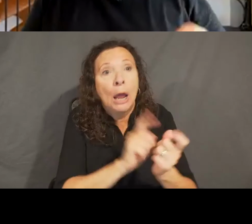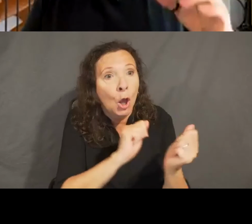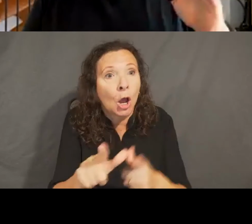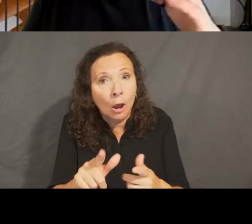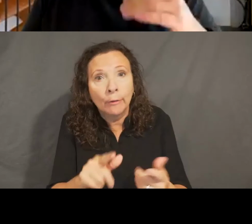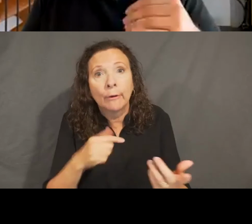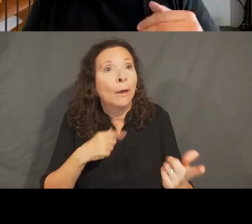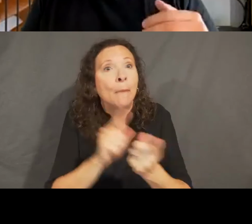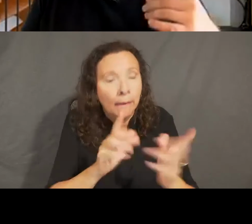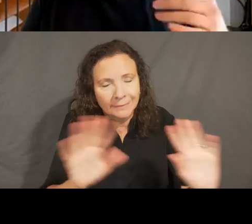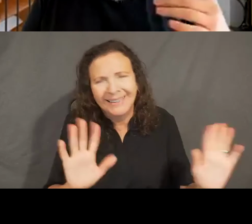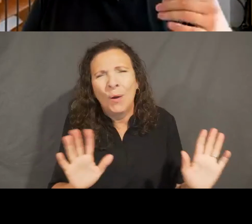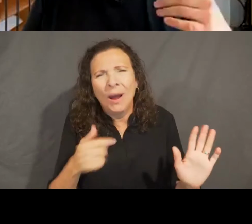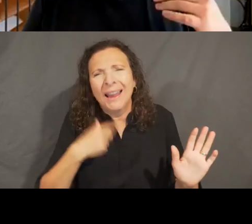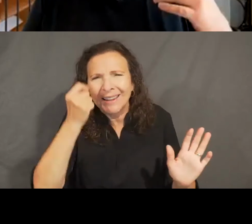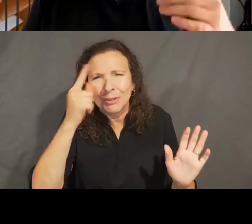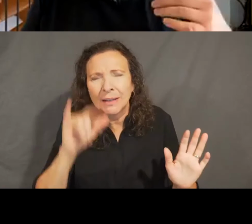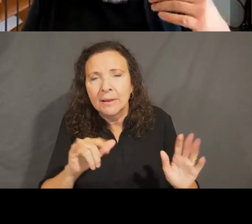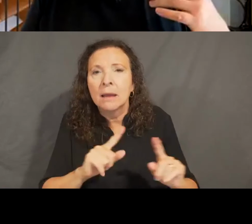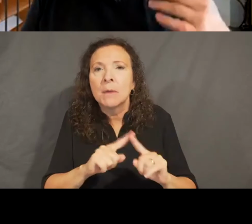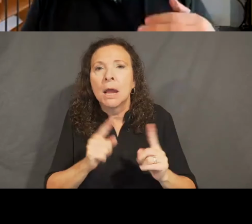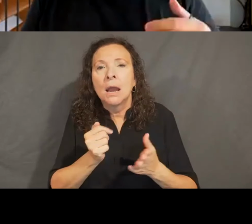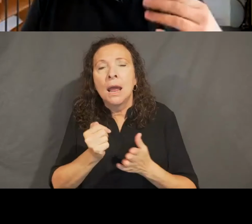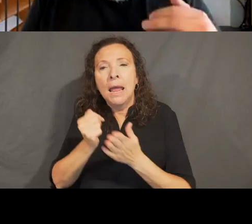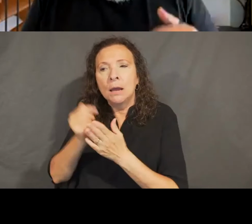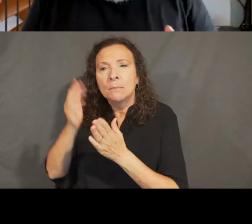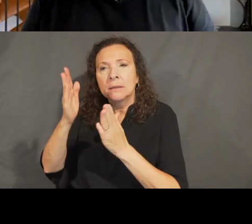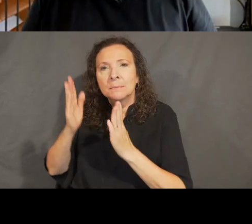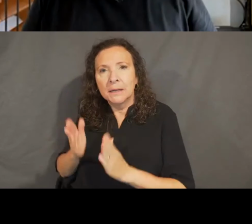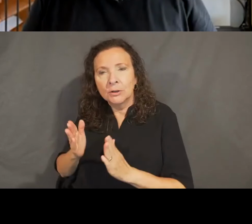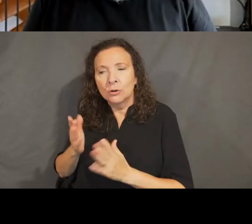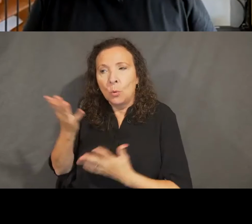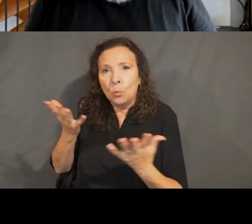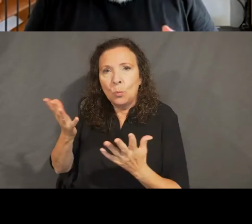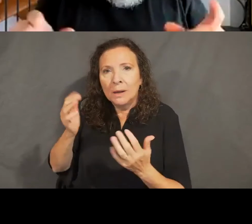But as a way to help someone figure out what works or doesn't work for folks that have